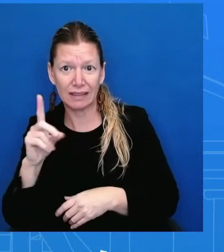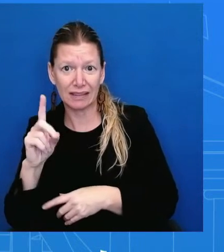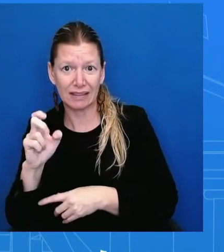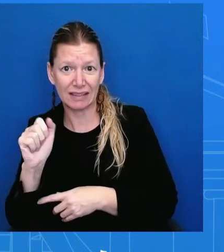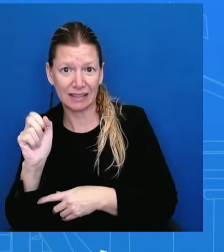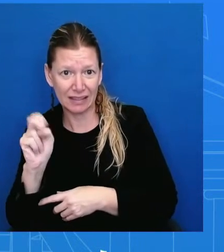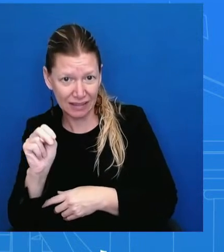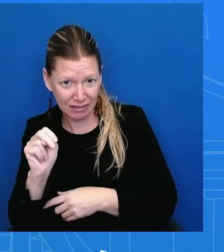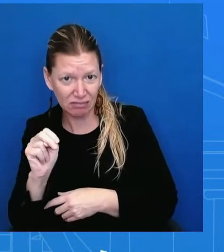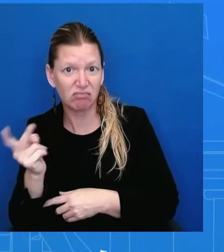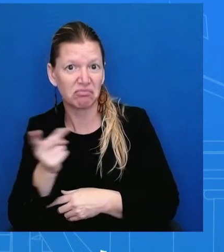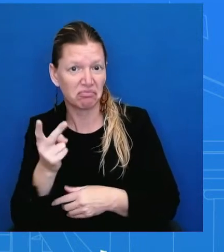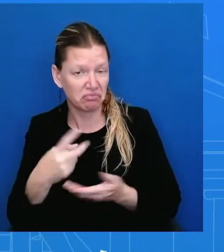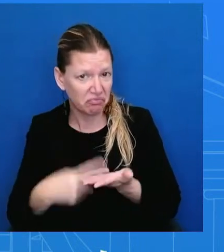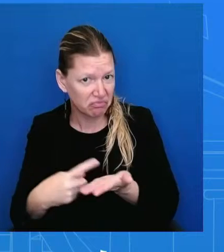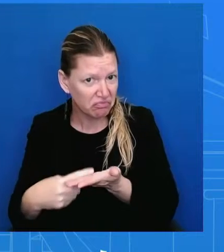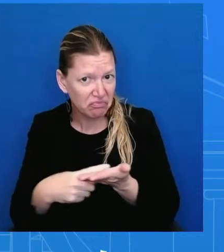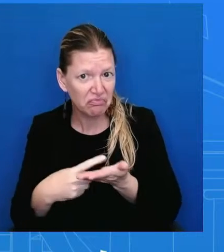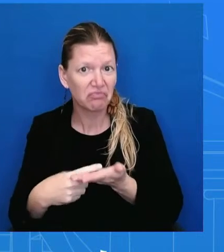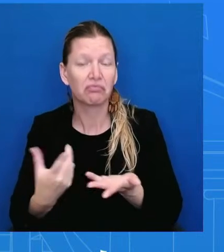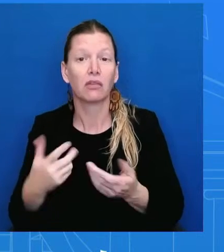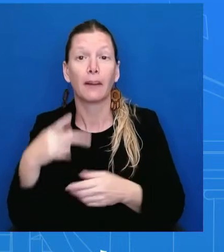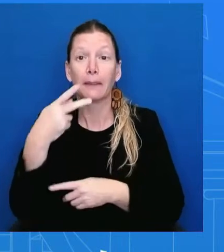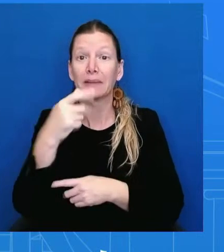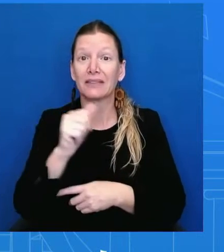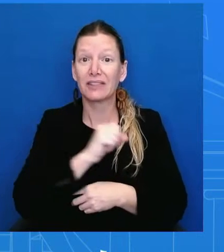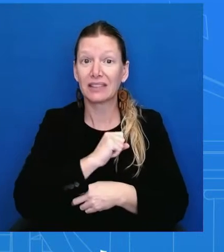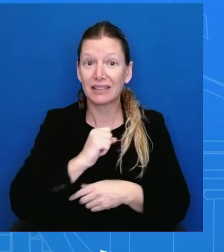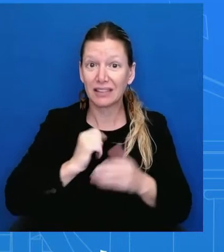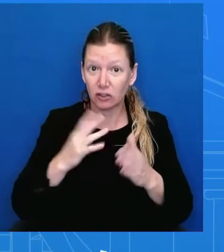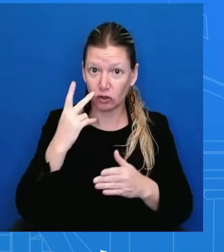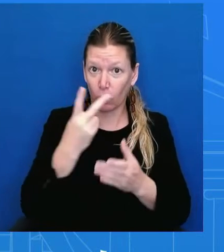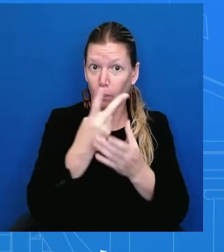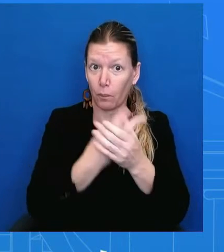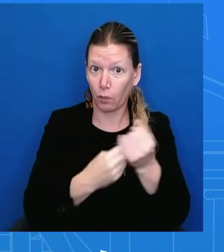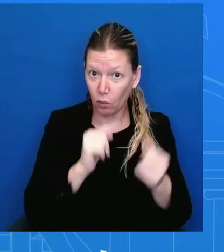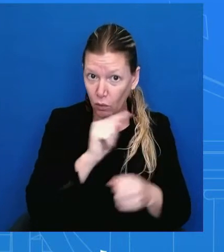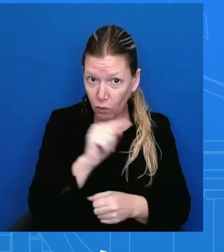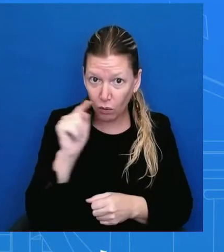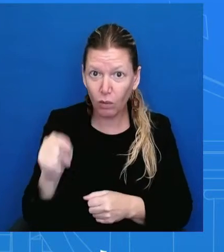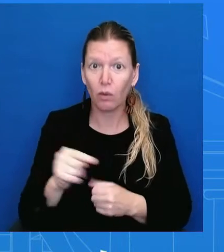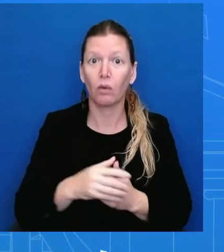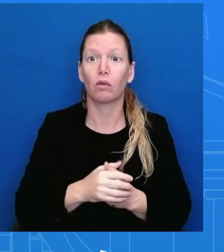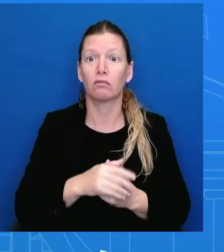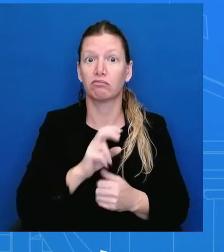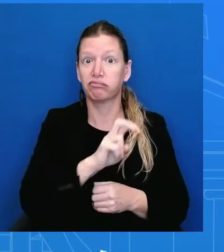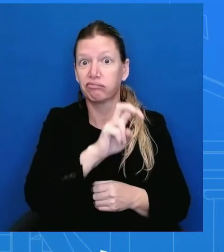traveled across the state and -- and had, really, two --